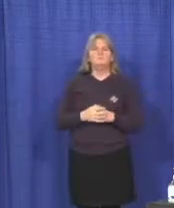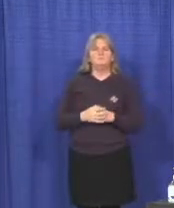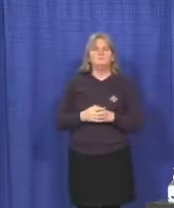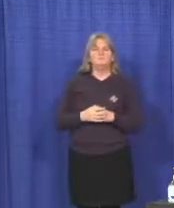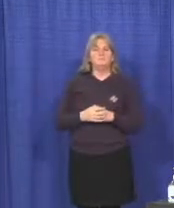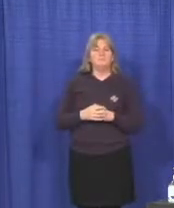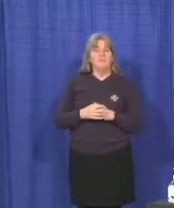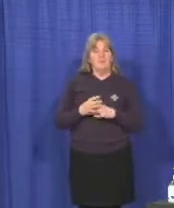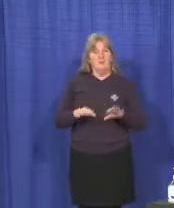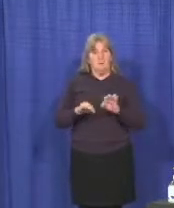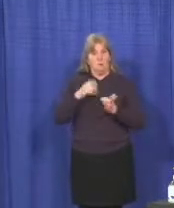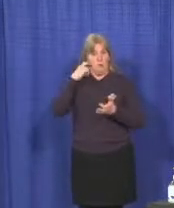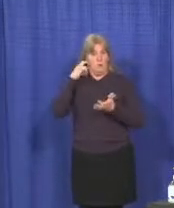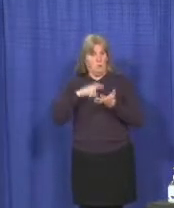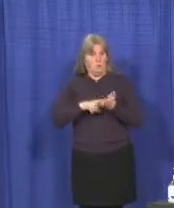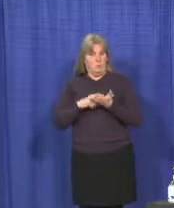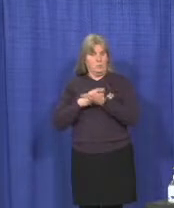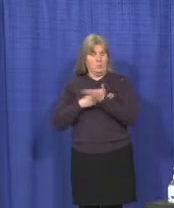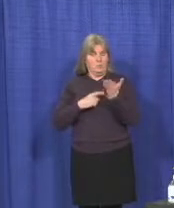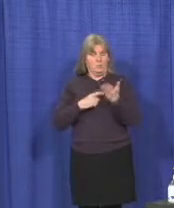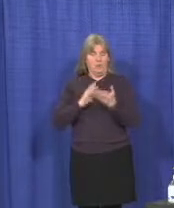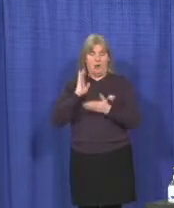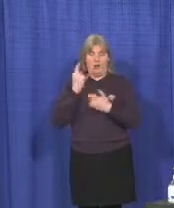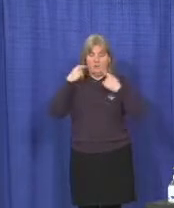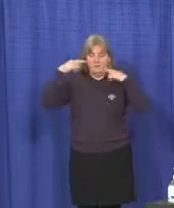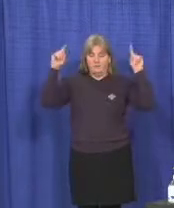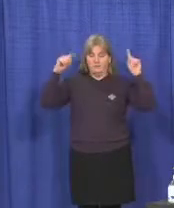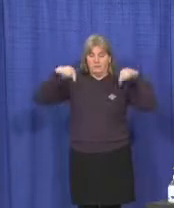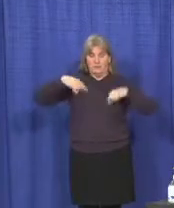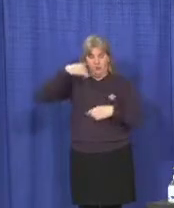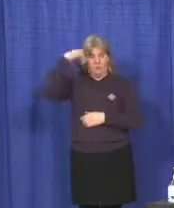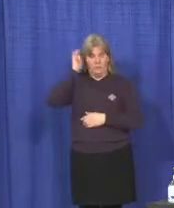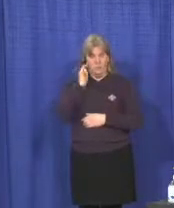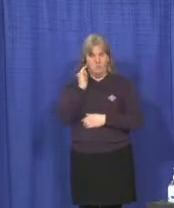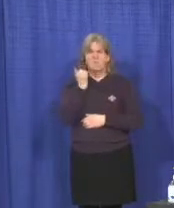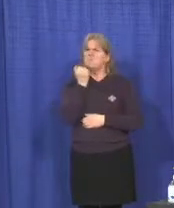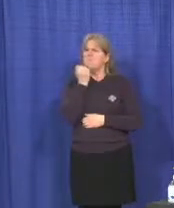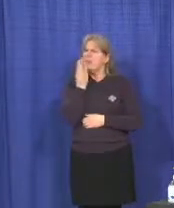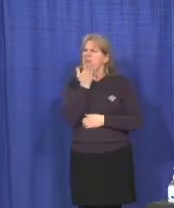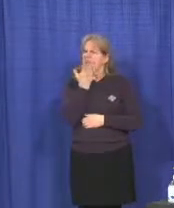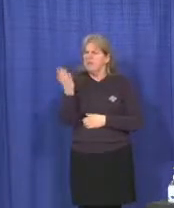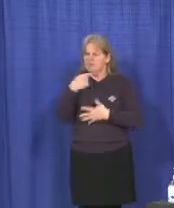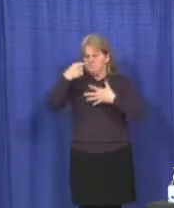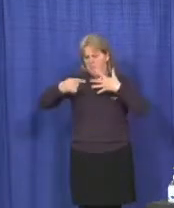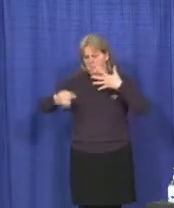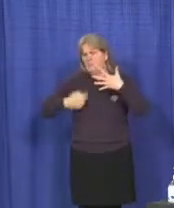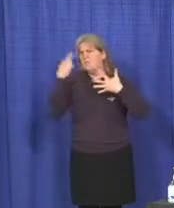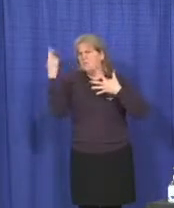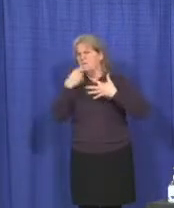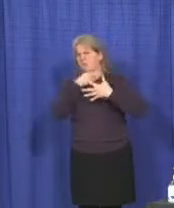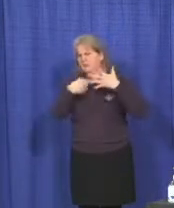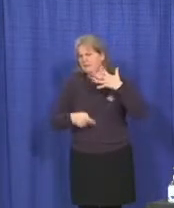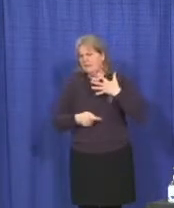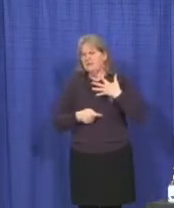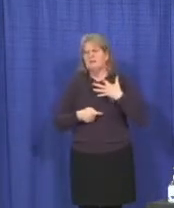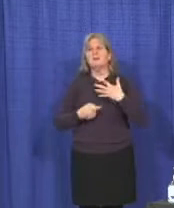We need to recognize our successful efforts have been due to a combination of strategies.